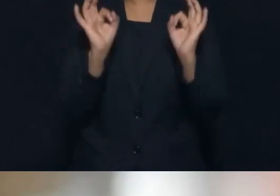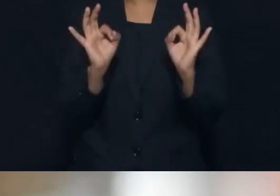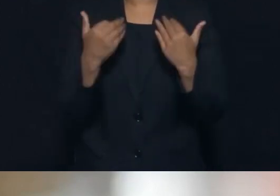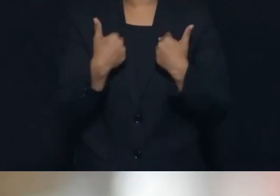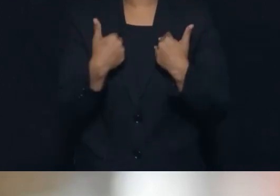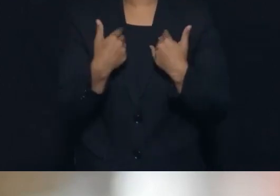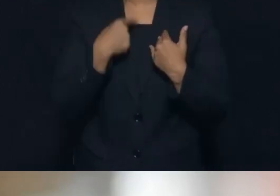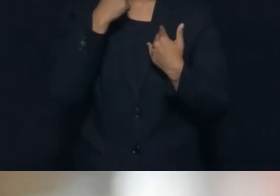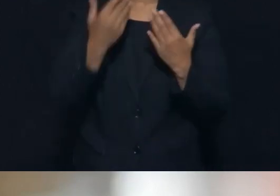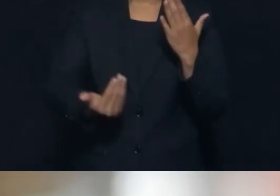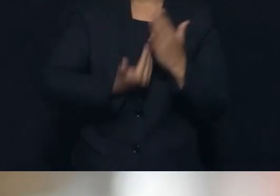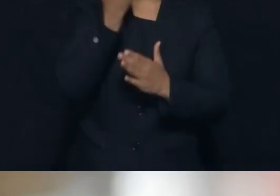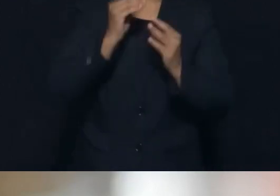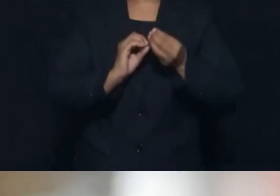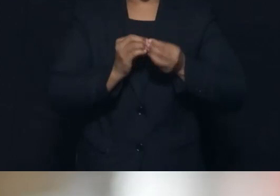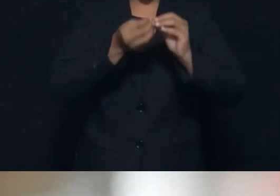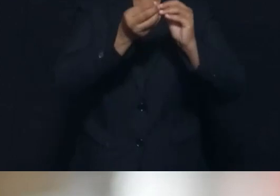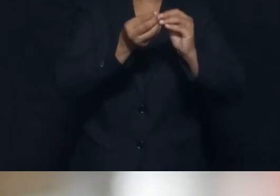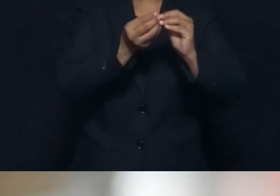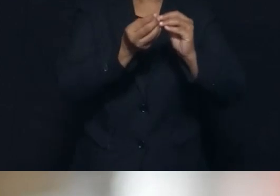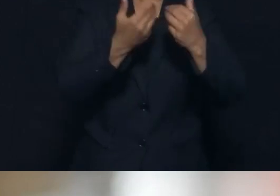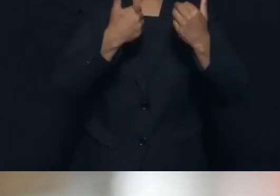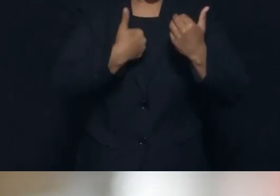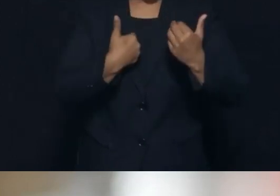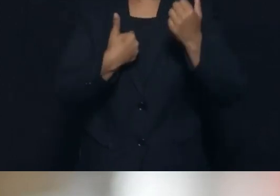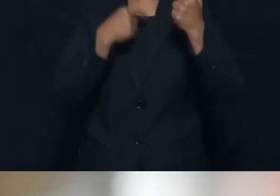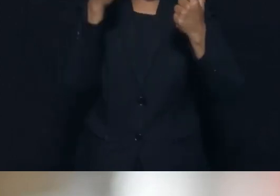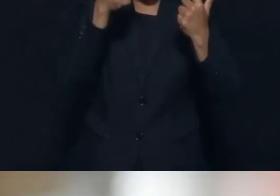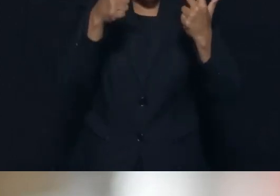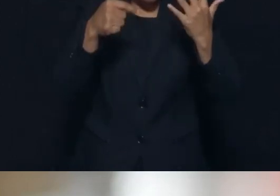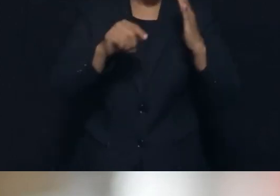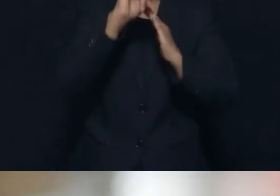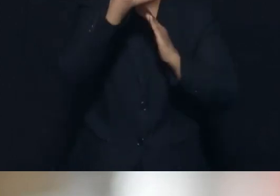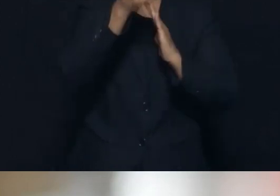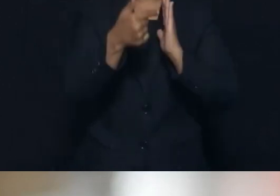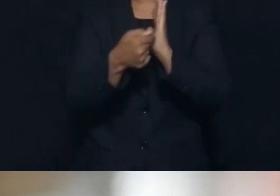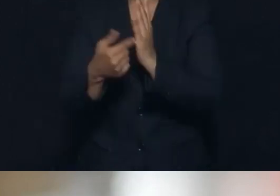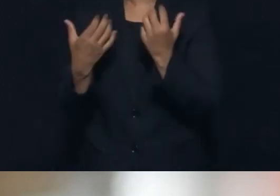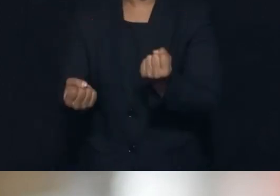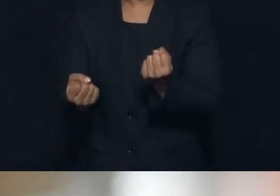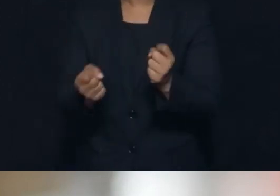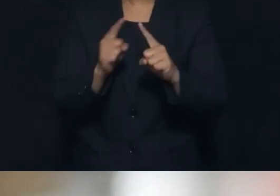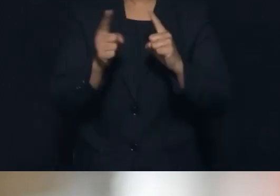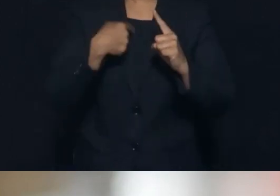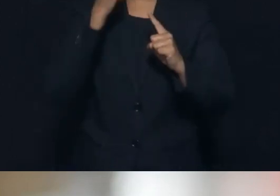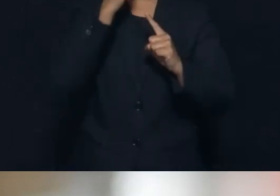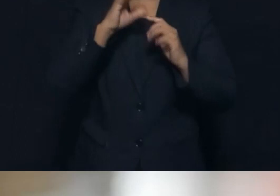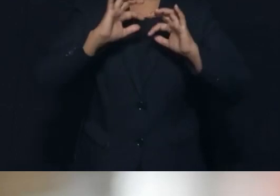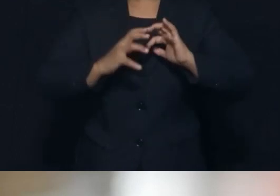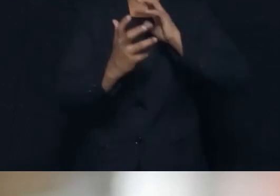the European Commission is responsible for the standardisation and making reference for participation for persons with disabilities and the CRPD. So we need to hear back from you.